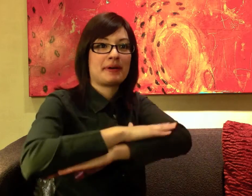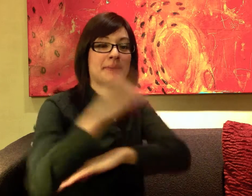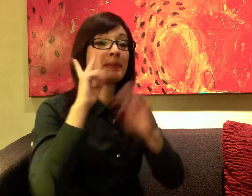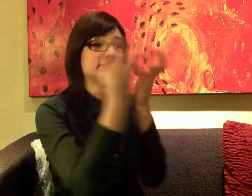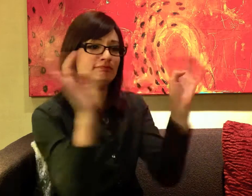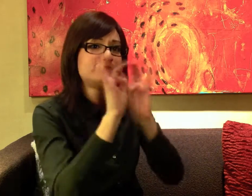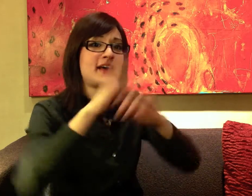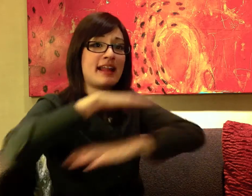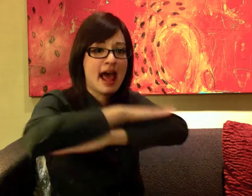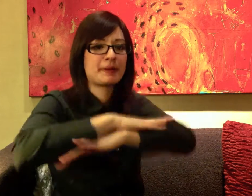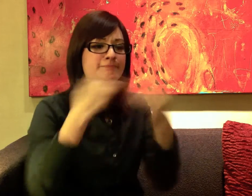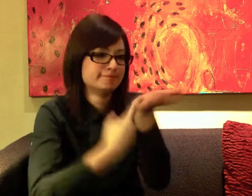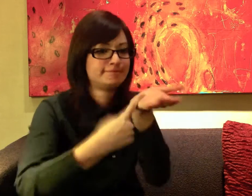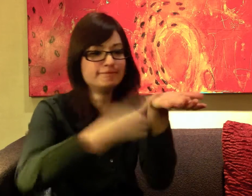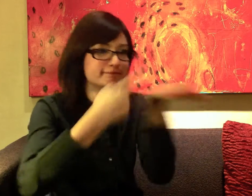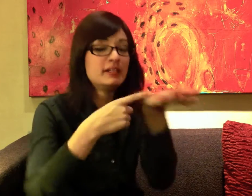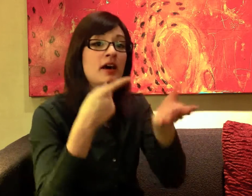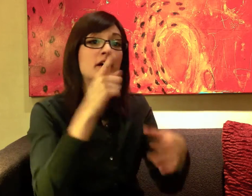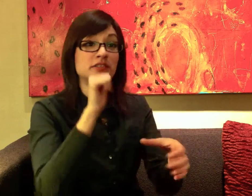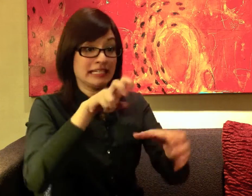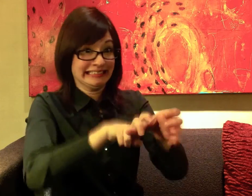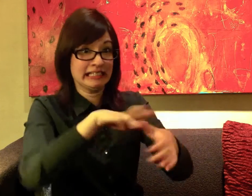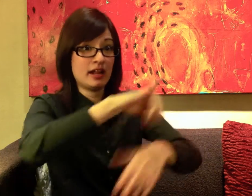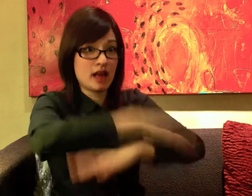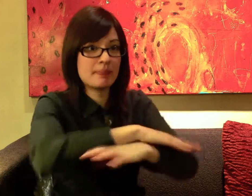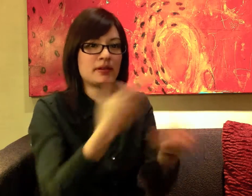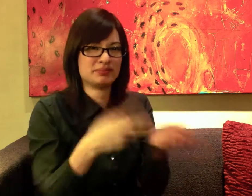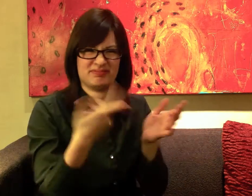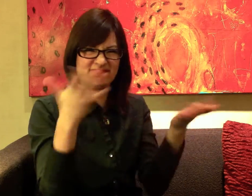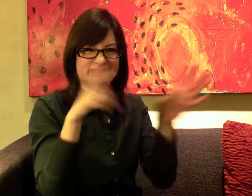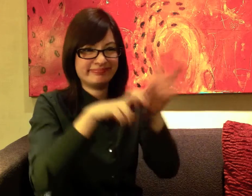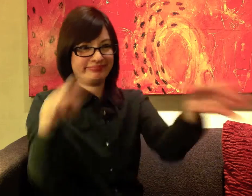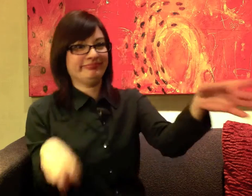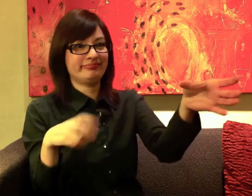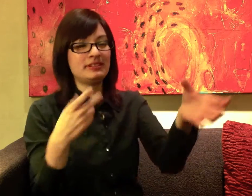People at the table are having a discussion and you are not seating there, you are not a part of it.